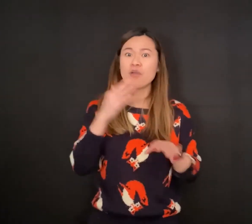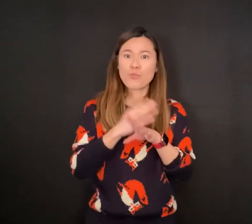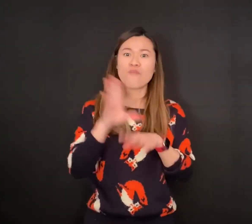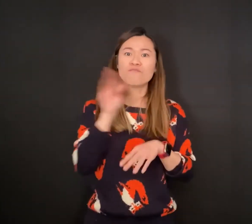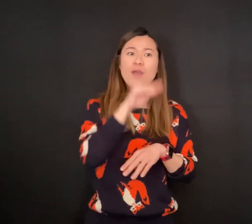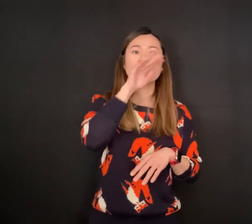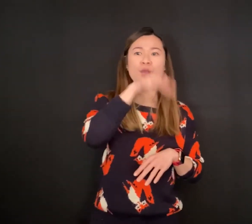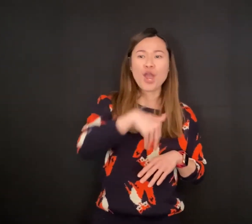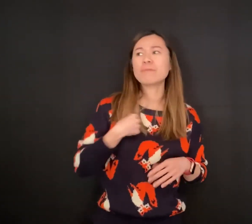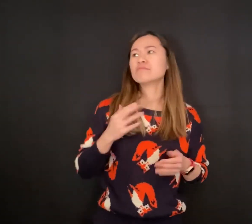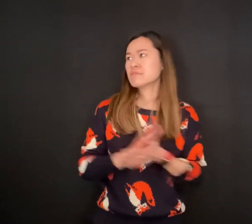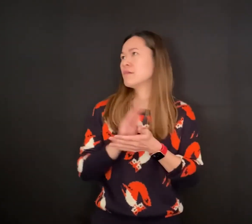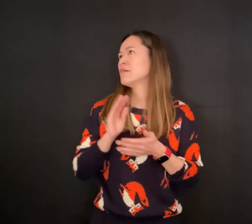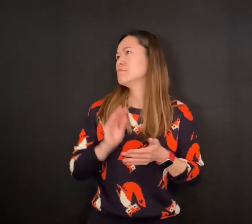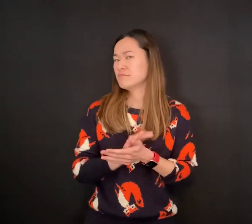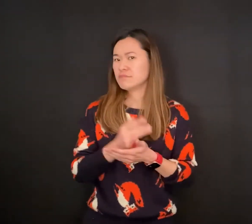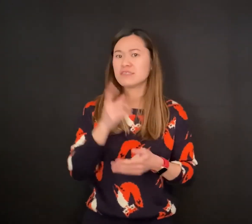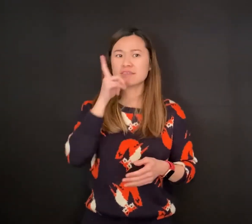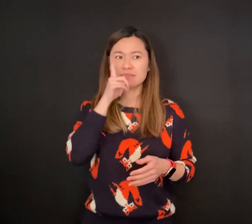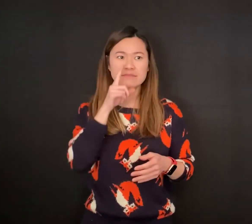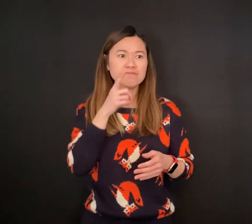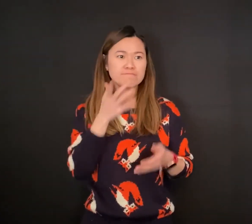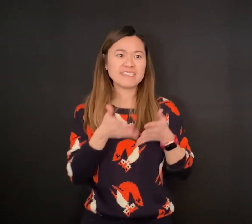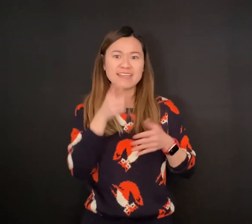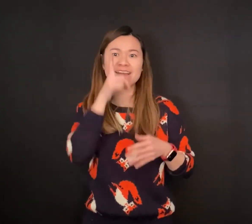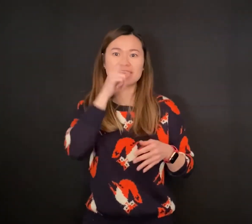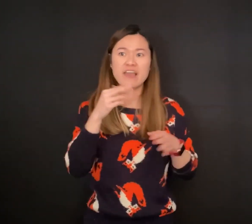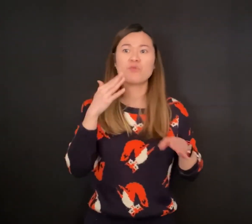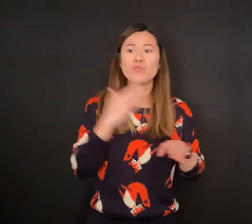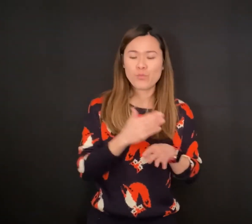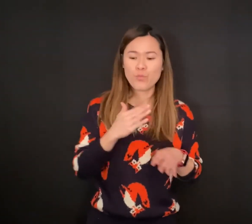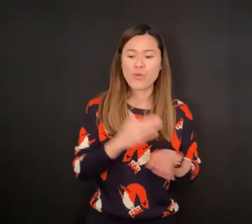Luckily I can work from home. I'm happy I can keep working.